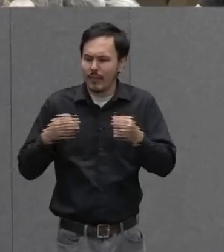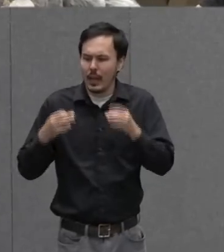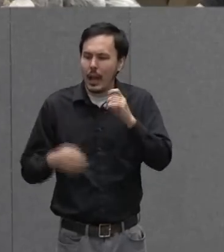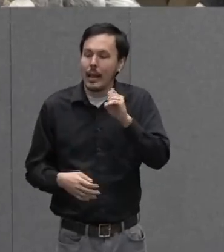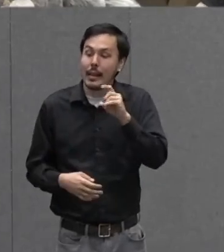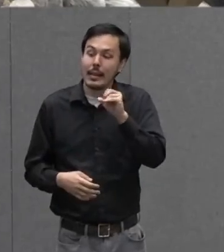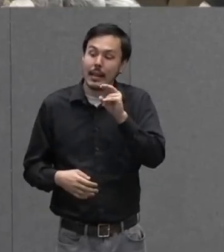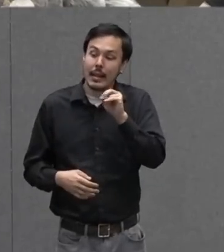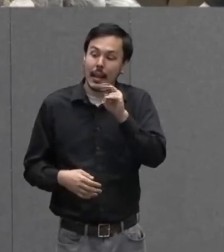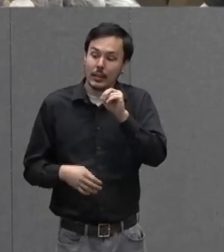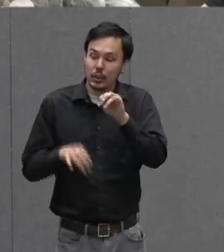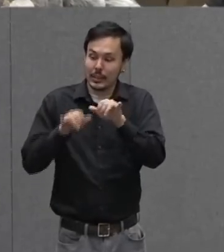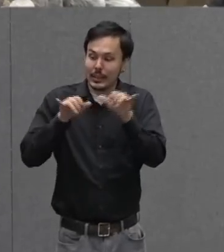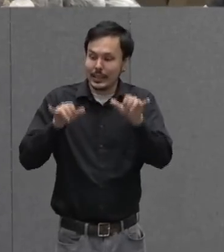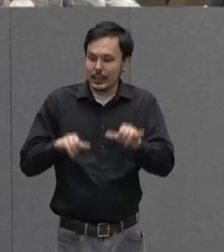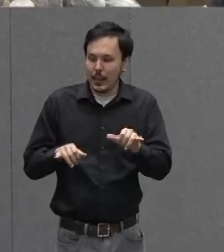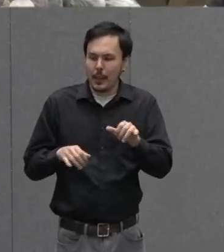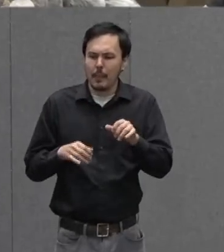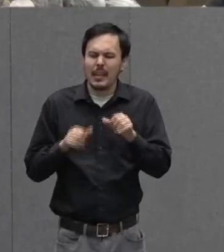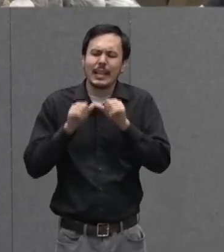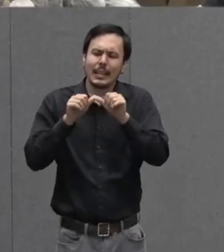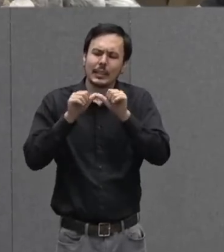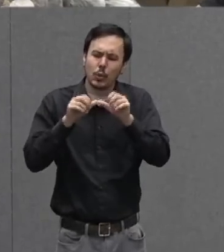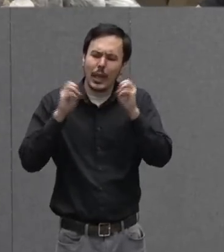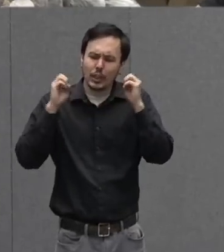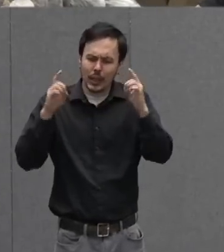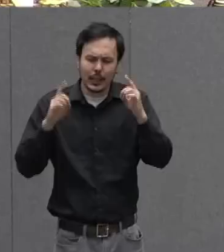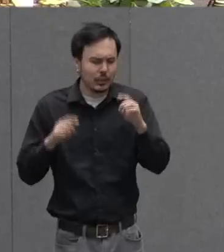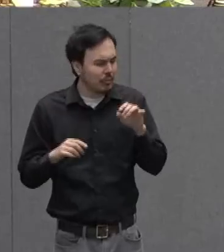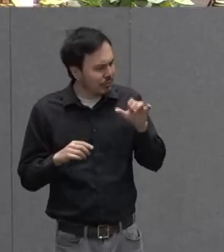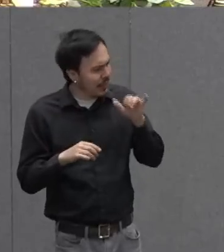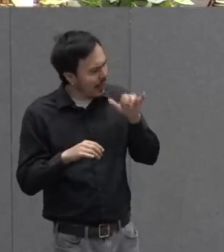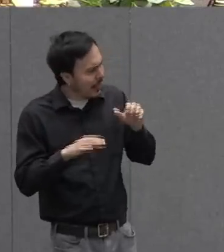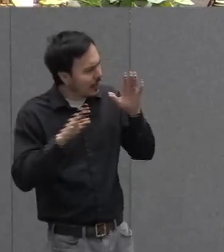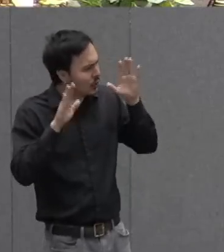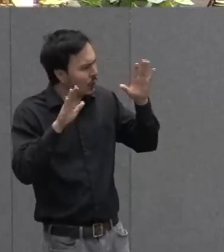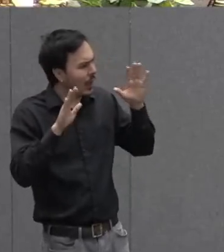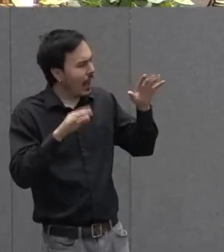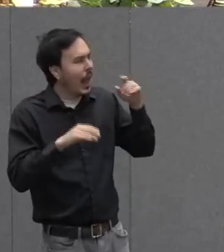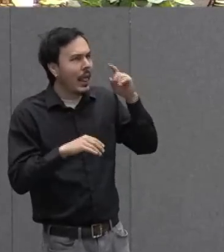and Continuation School, those kinds of things as well. We did a shout out to Megan Miller,